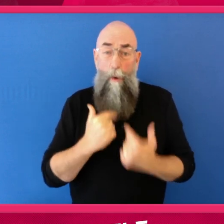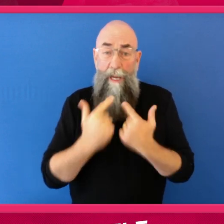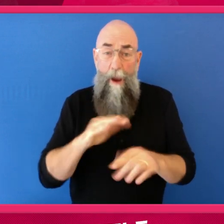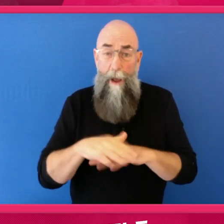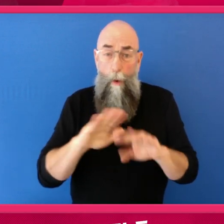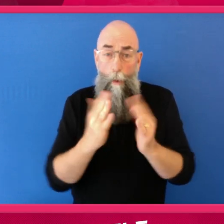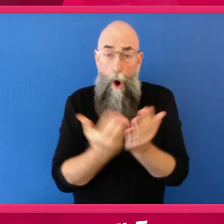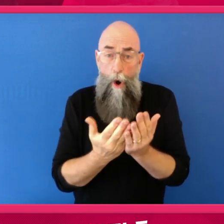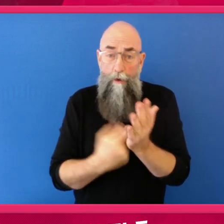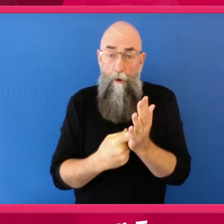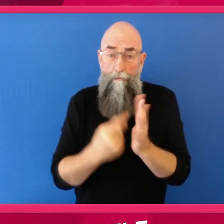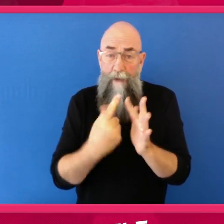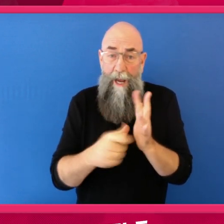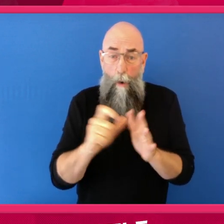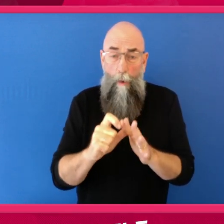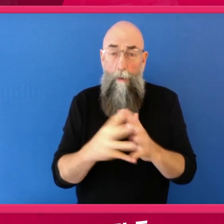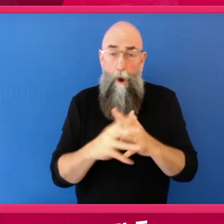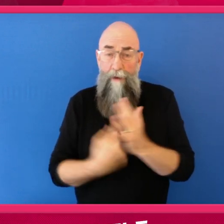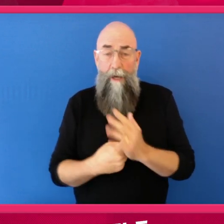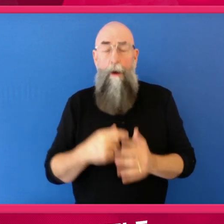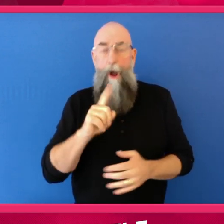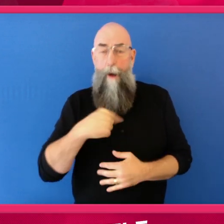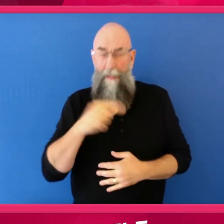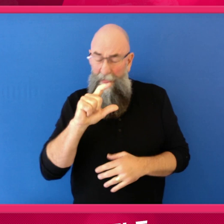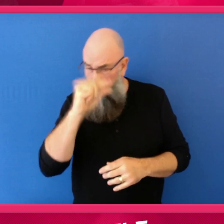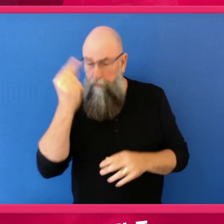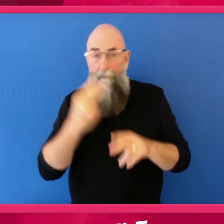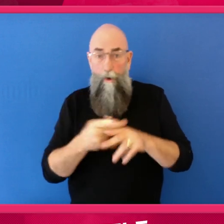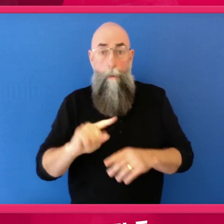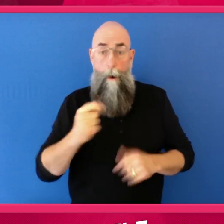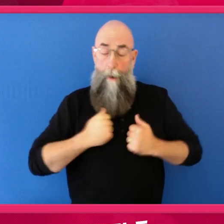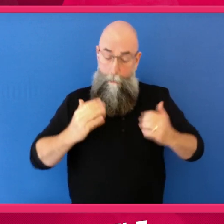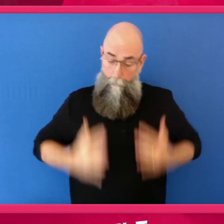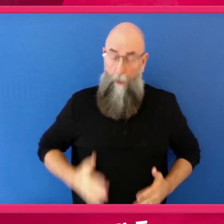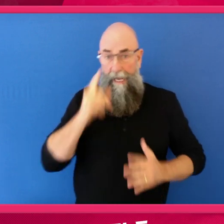best of what my body can do. And that's the focus because we spend so much time and put